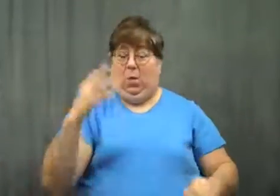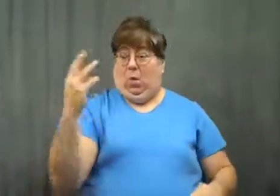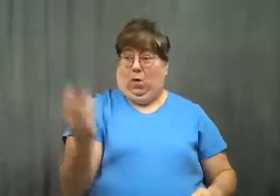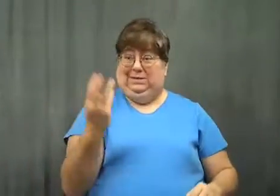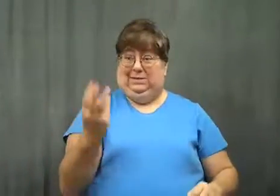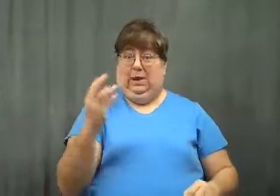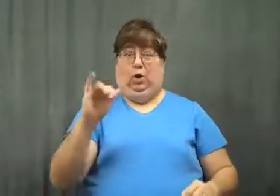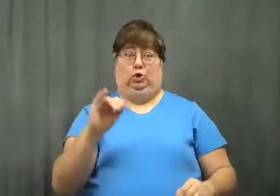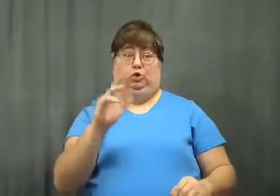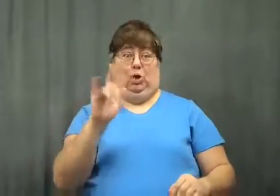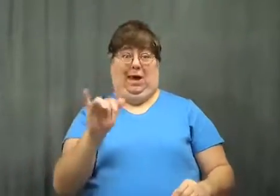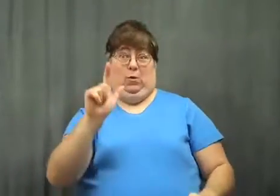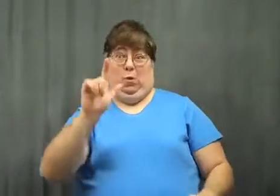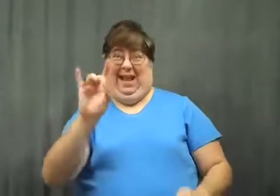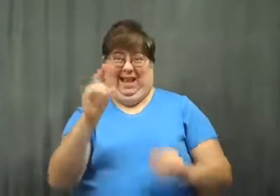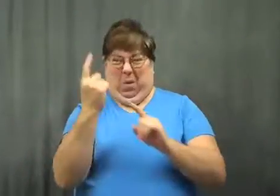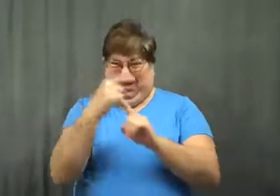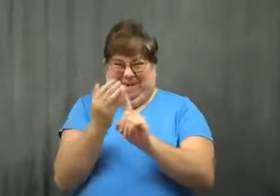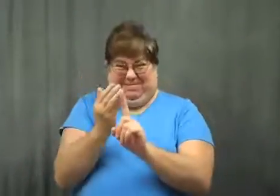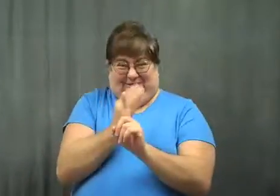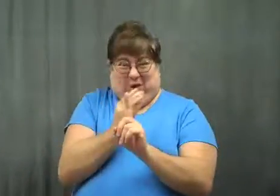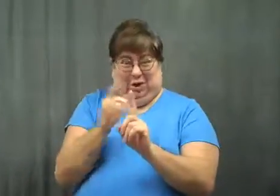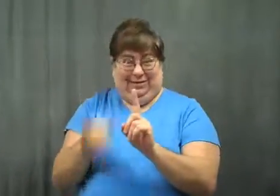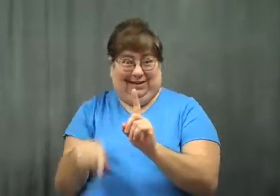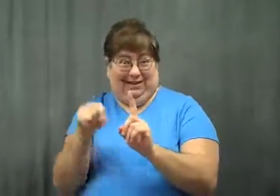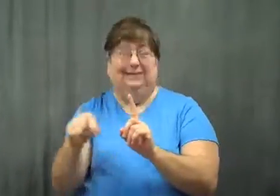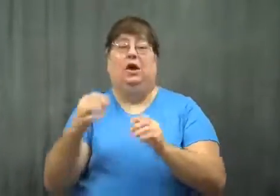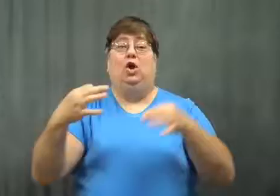Just one day before the law was to go into effect, Wednesday, July 28,